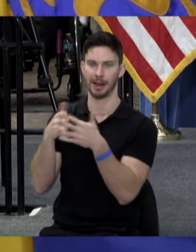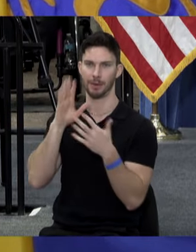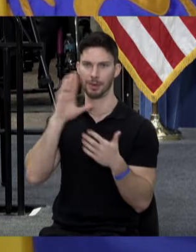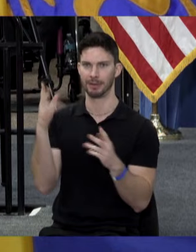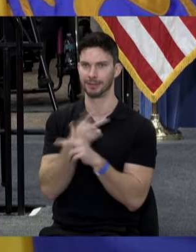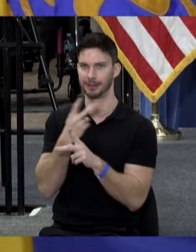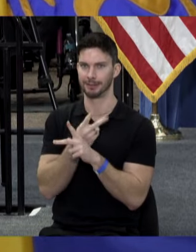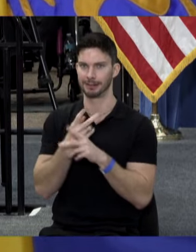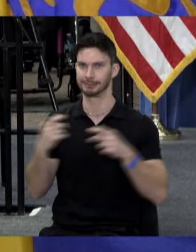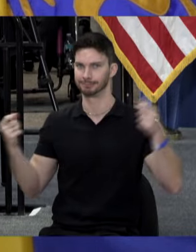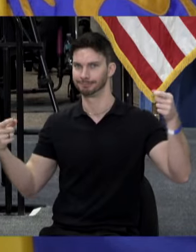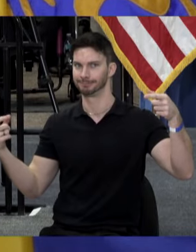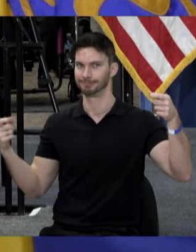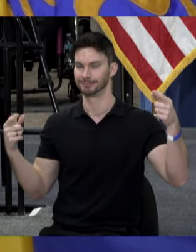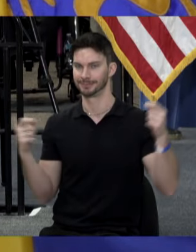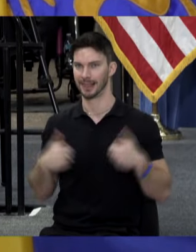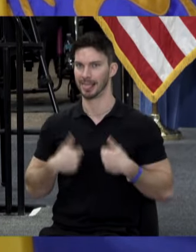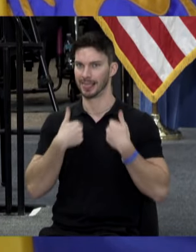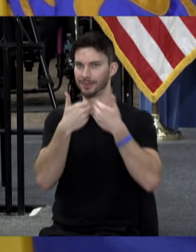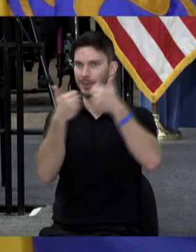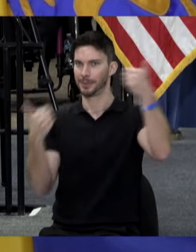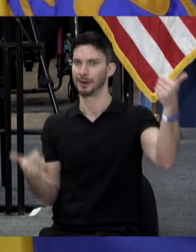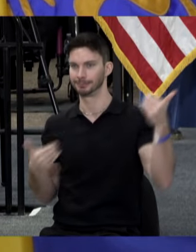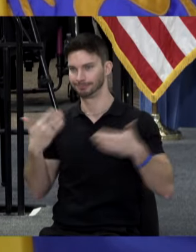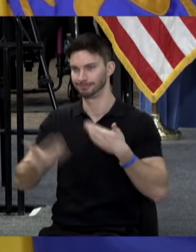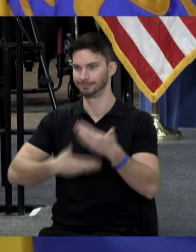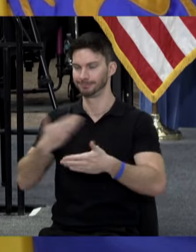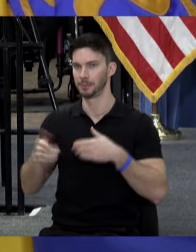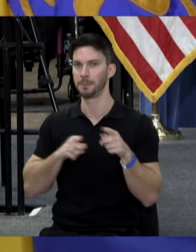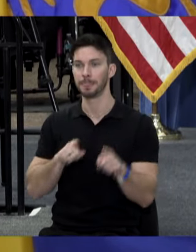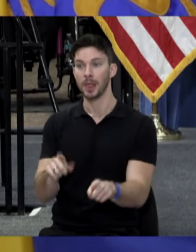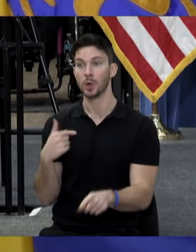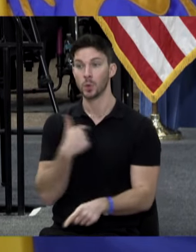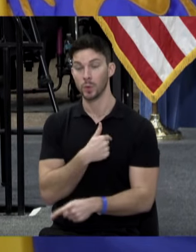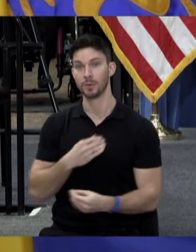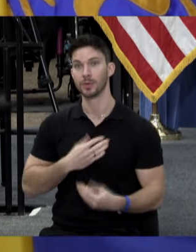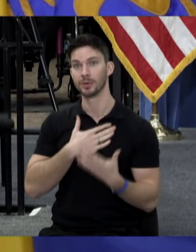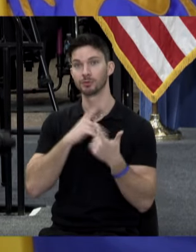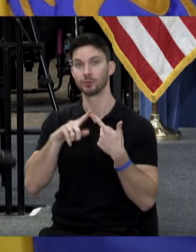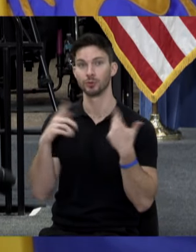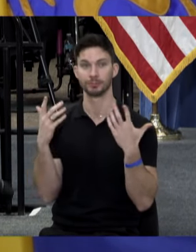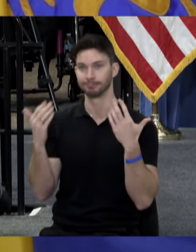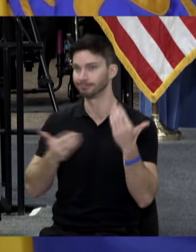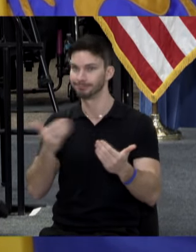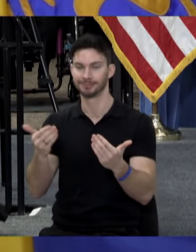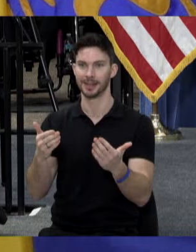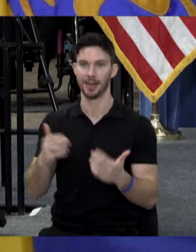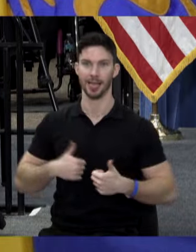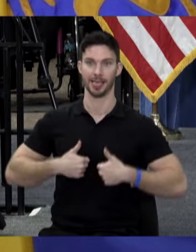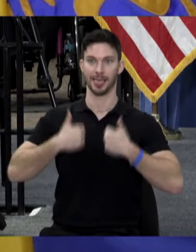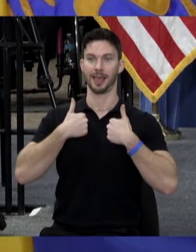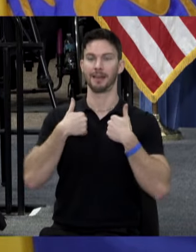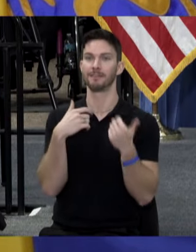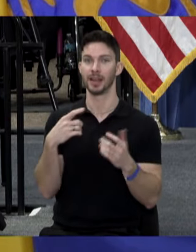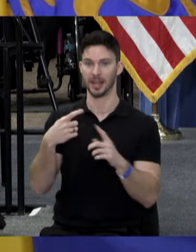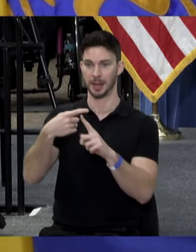the way. And so we were thrilled to embark on life. And just a month and a half after that,